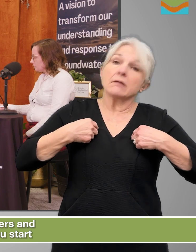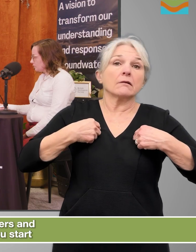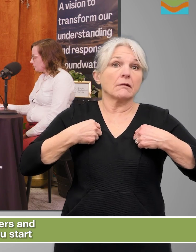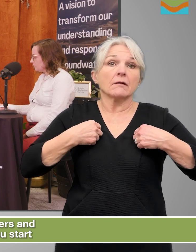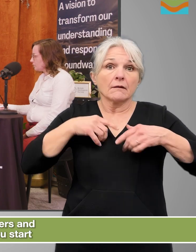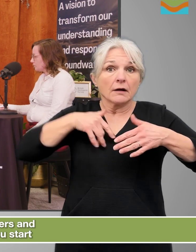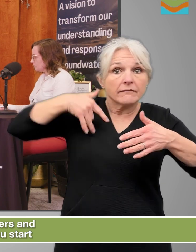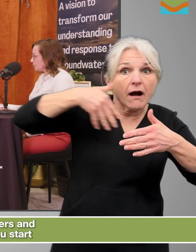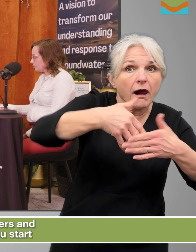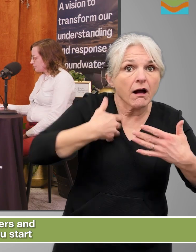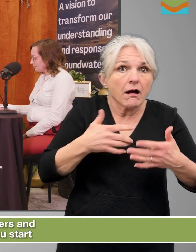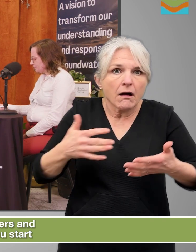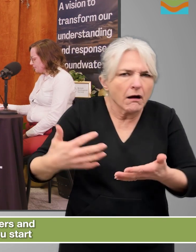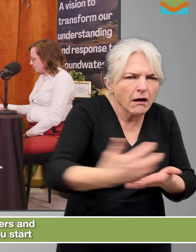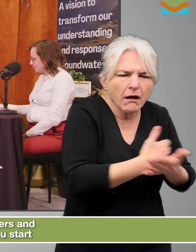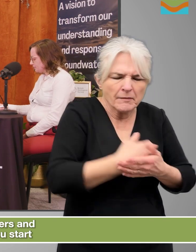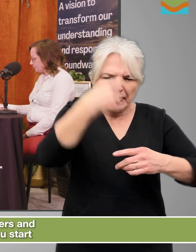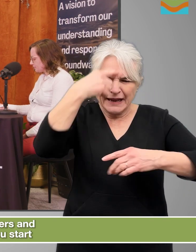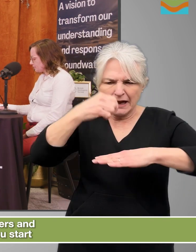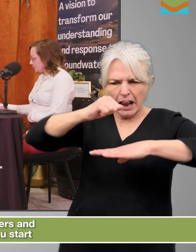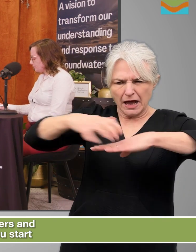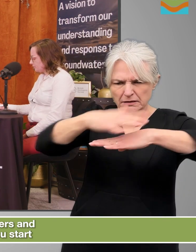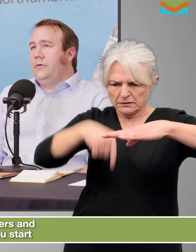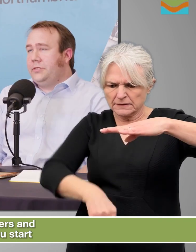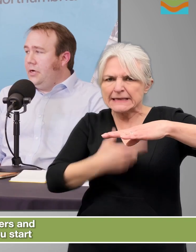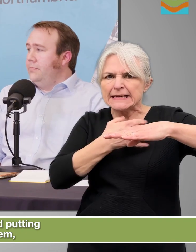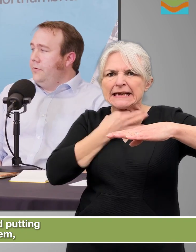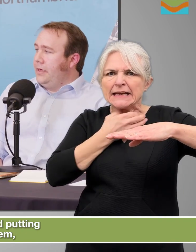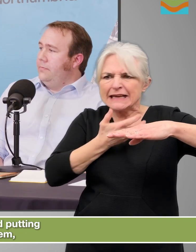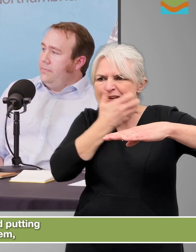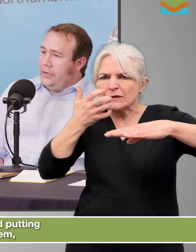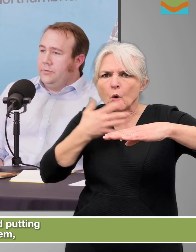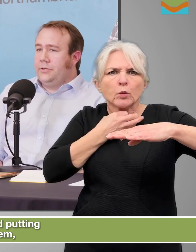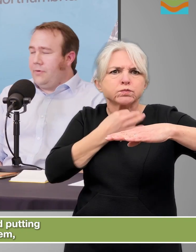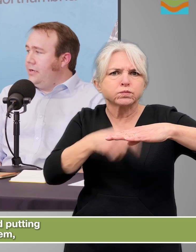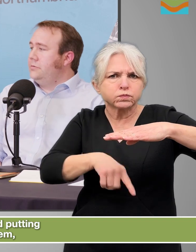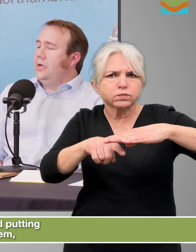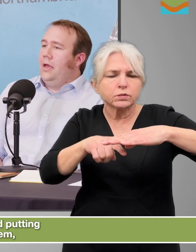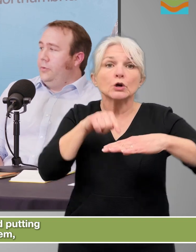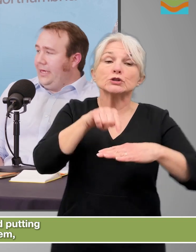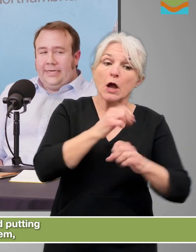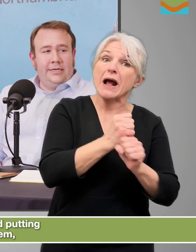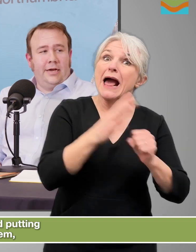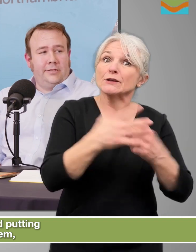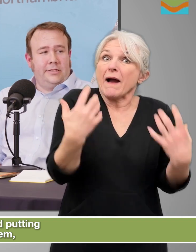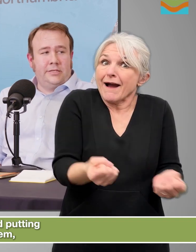which is focusing on mine waters and trying to understand how if you start moving mine waters around and putting heat in and out of the system,